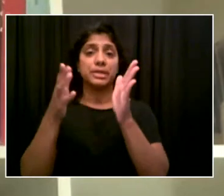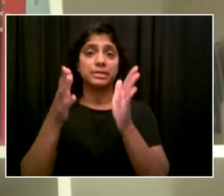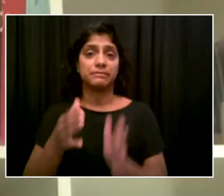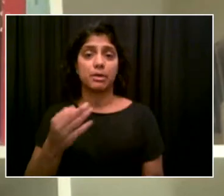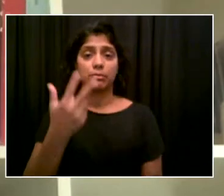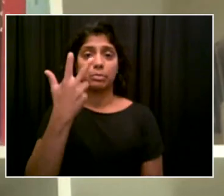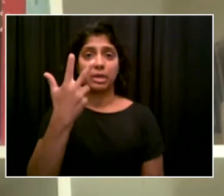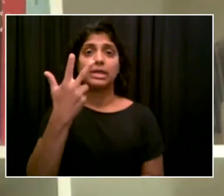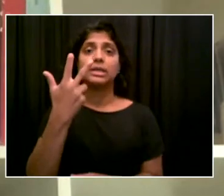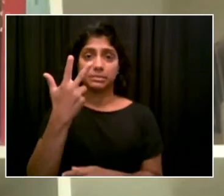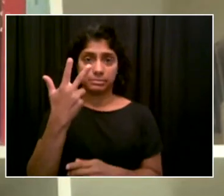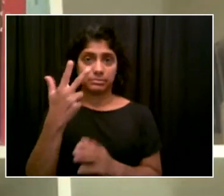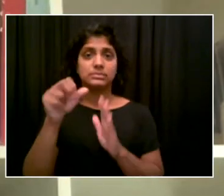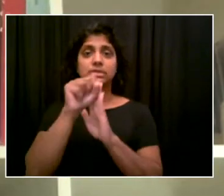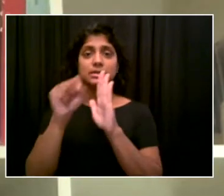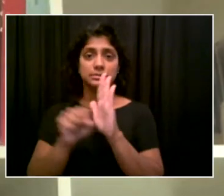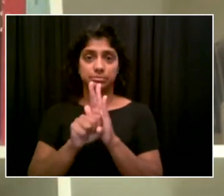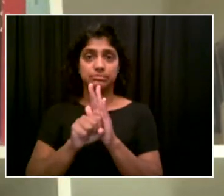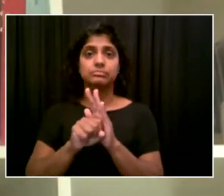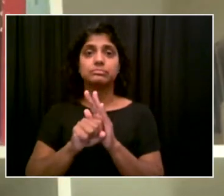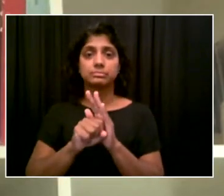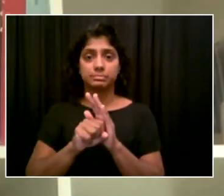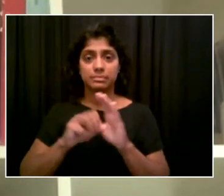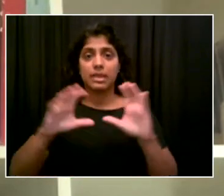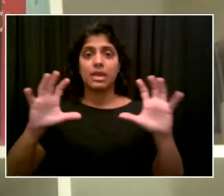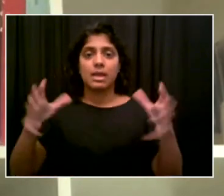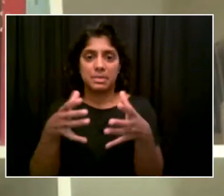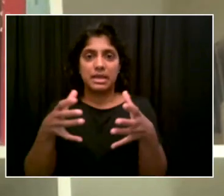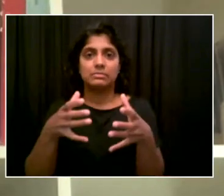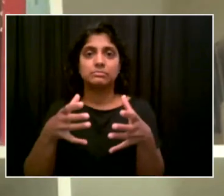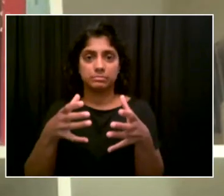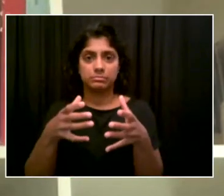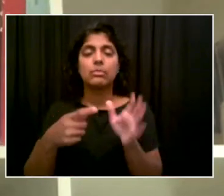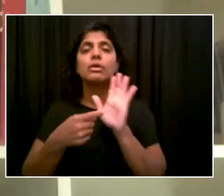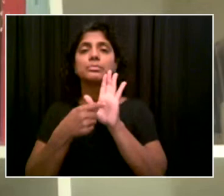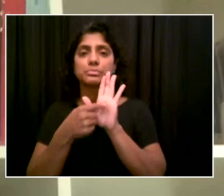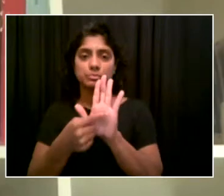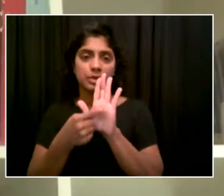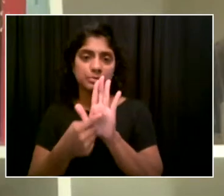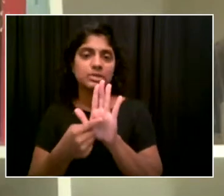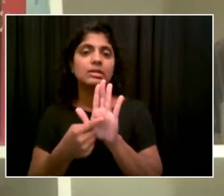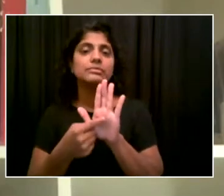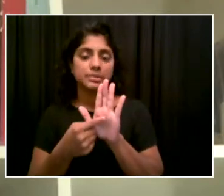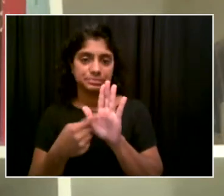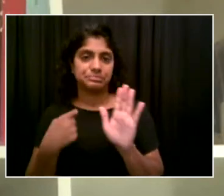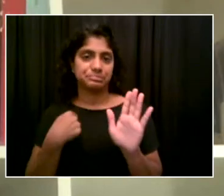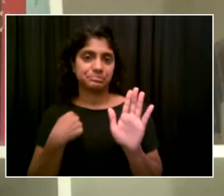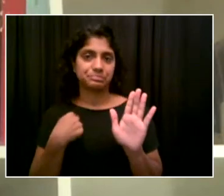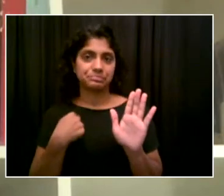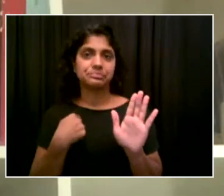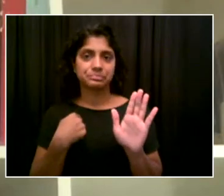CAMPAIGN HAS BEEN AN ADVOCATE ON POLICY ORGANIZATIONS FIGHTING FOR